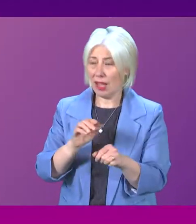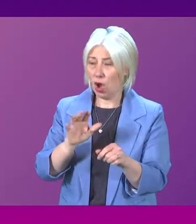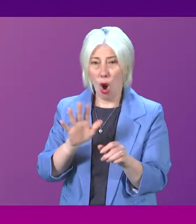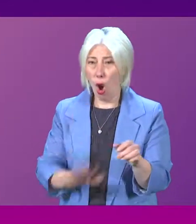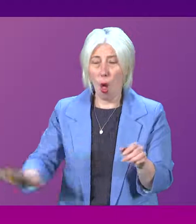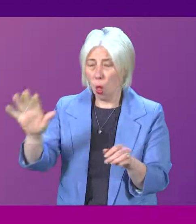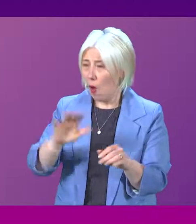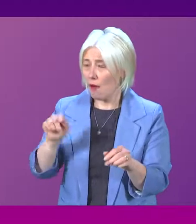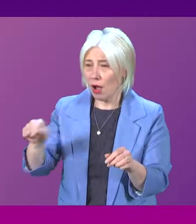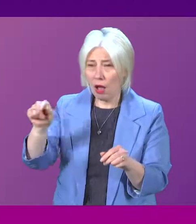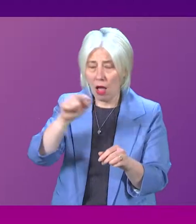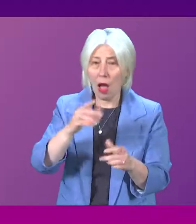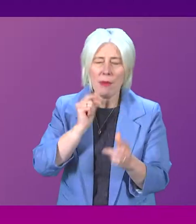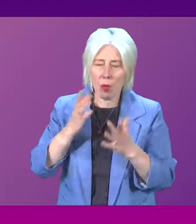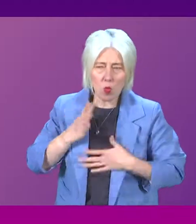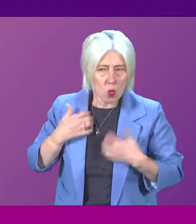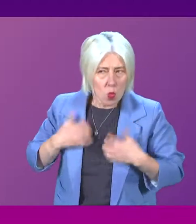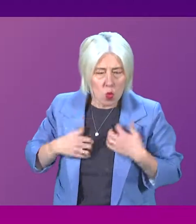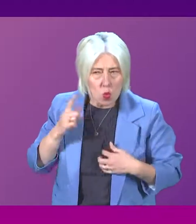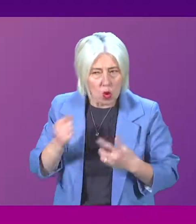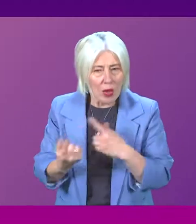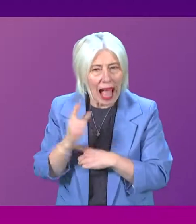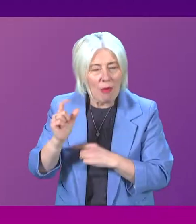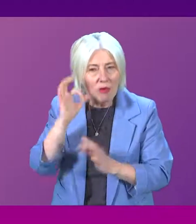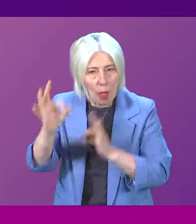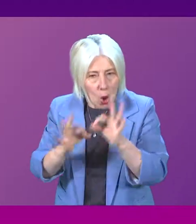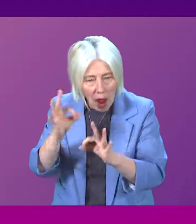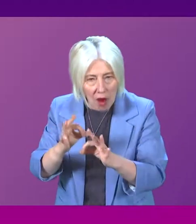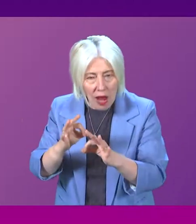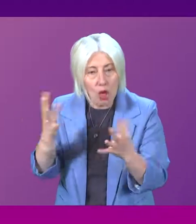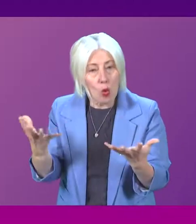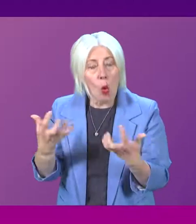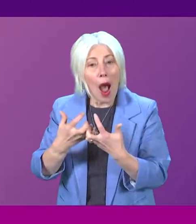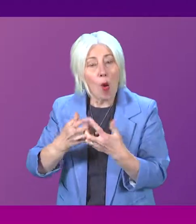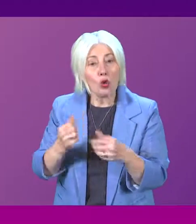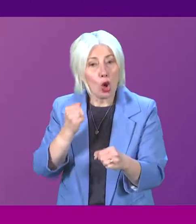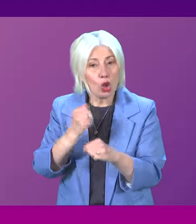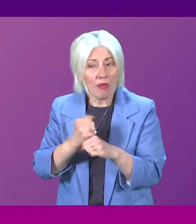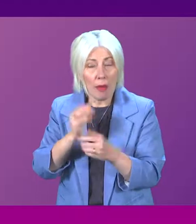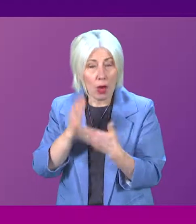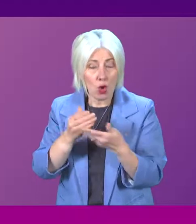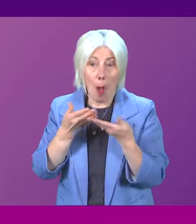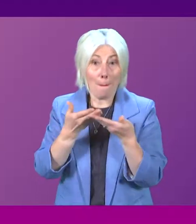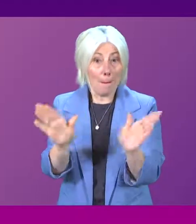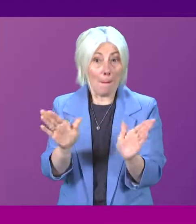will rightly be invested in the inquiry. With that in mind, how will the Scottish Government ensure public confidence in the inquiry and